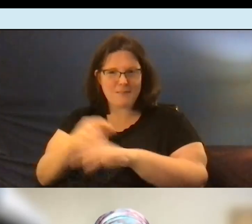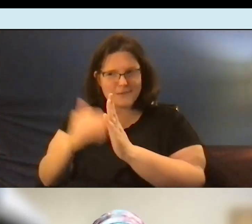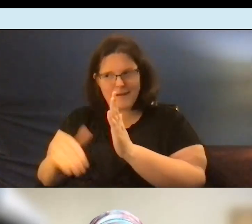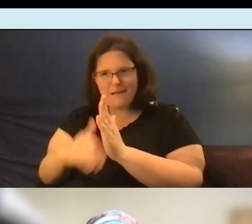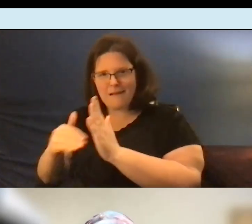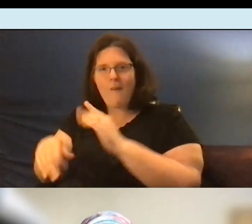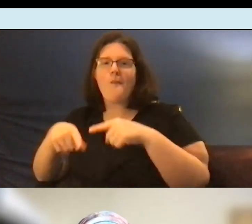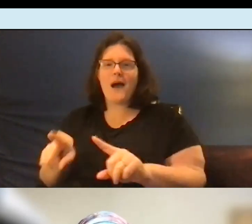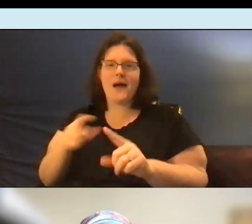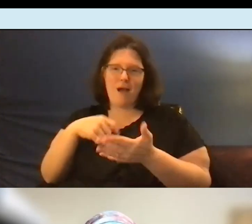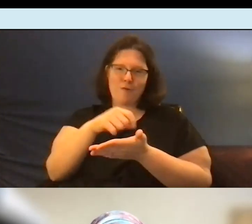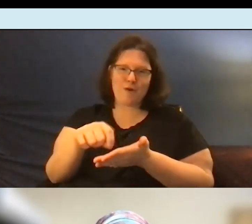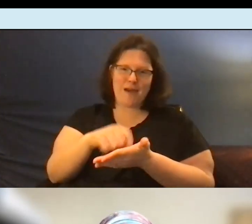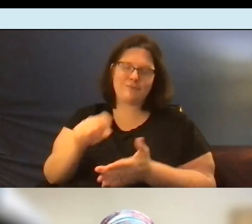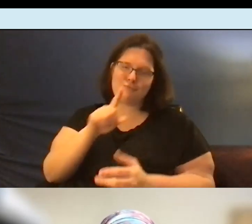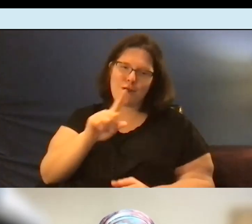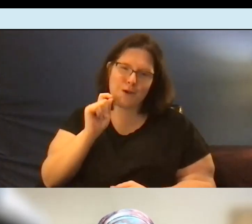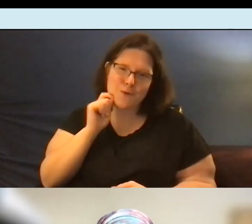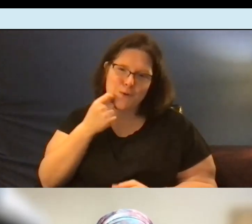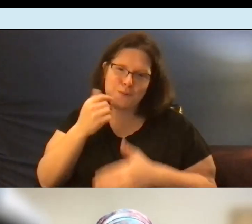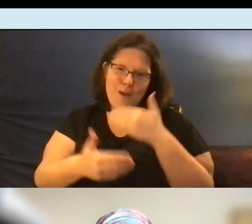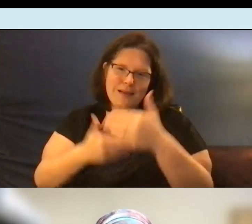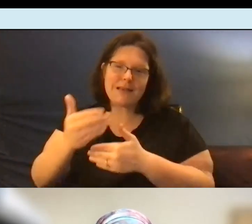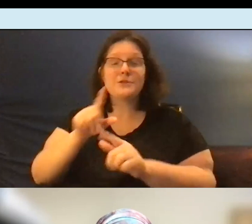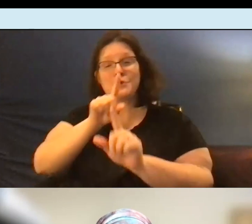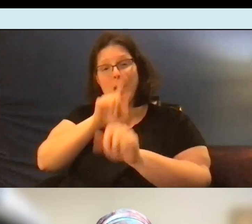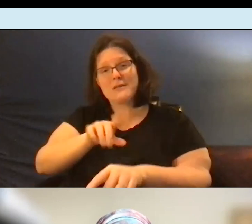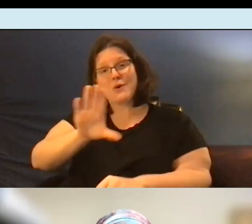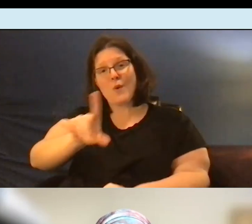um which is really cool um so I think yeah the answer to that question is just all of